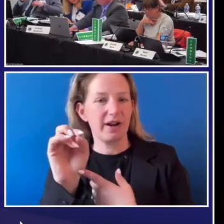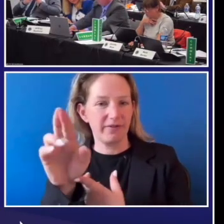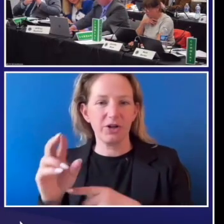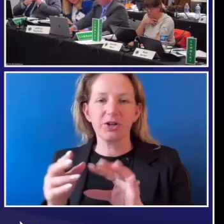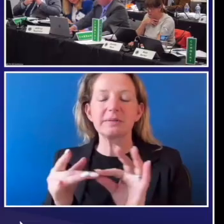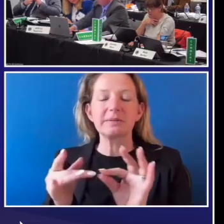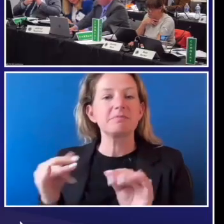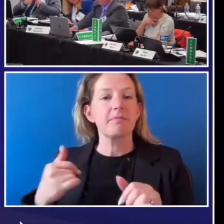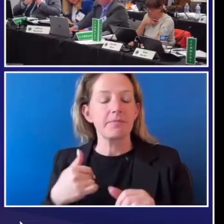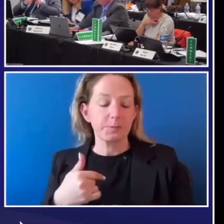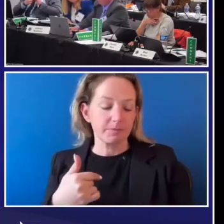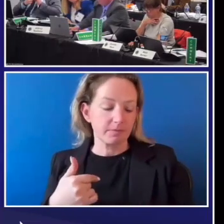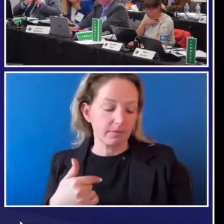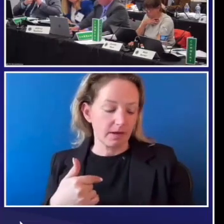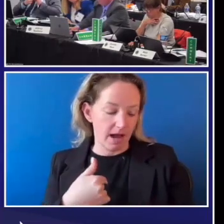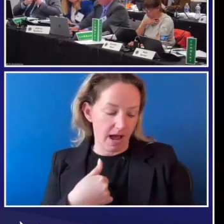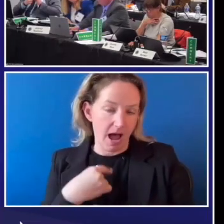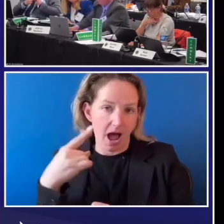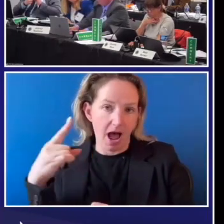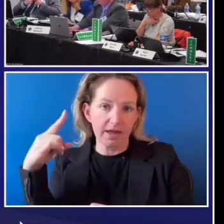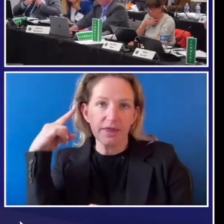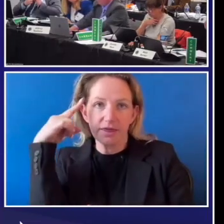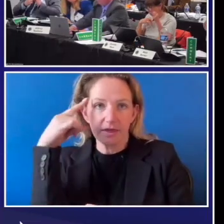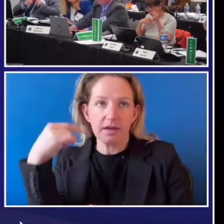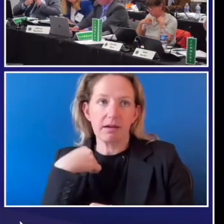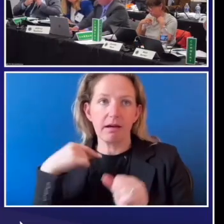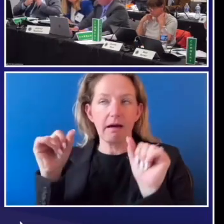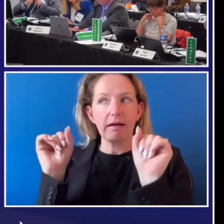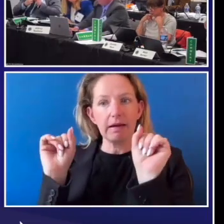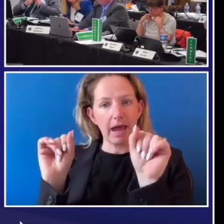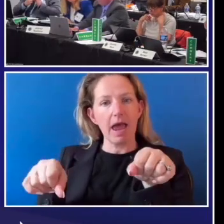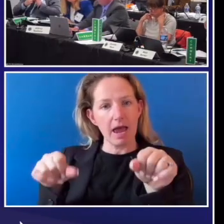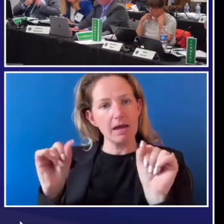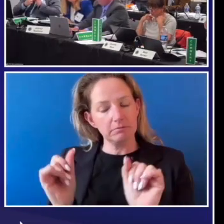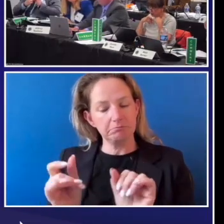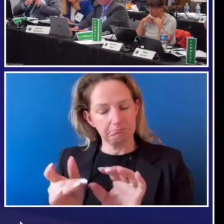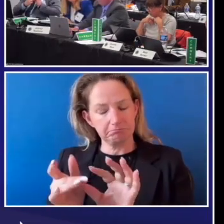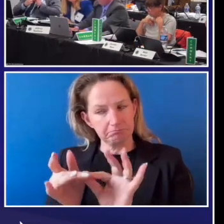among, and I think I can speak for other folks who I've heard from about this section, um, I 1st